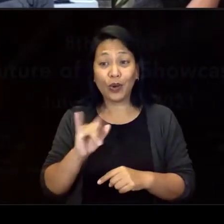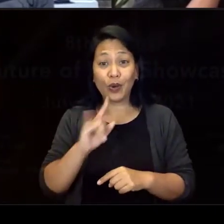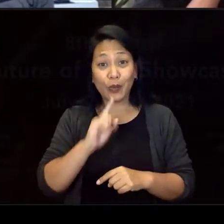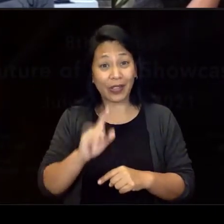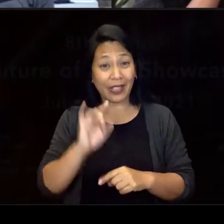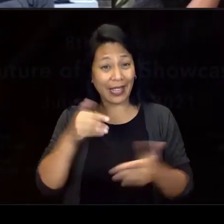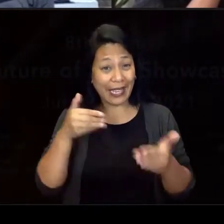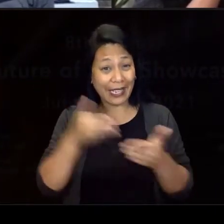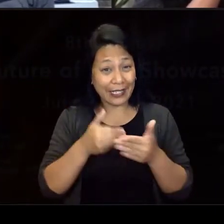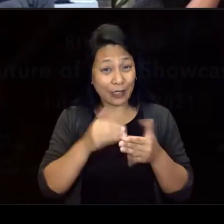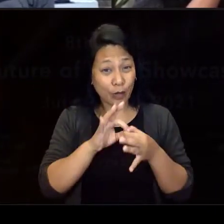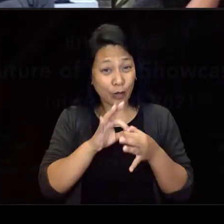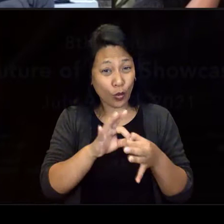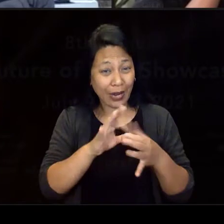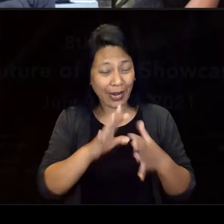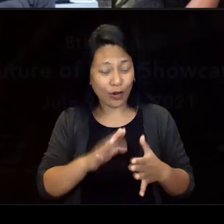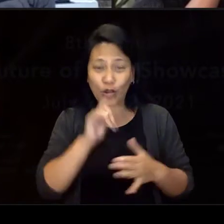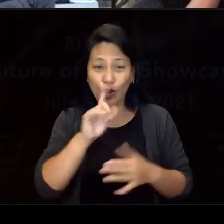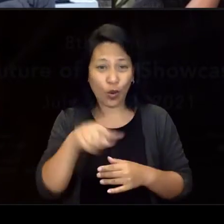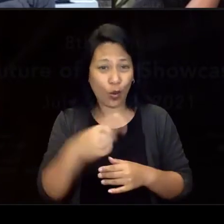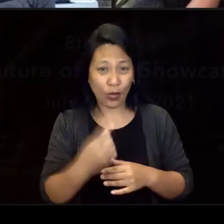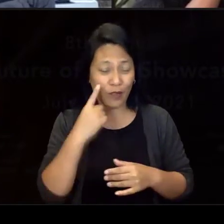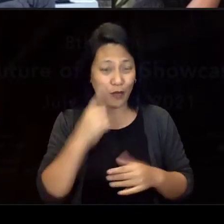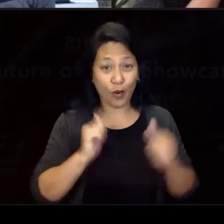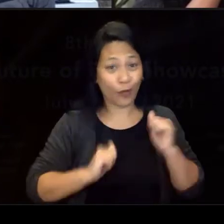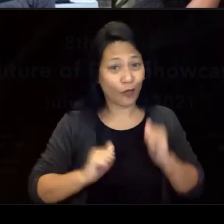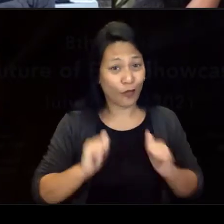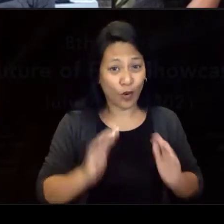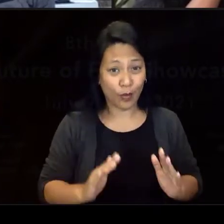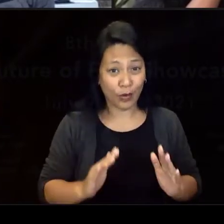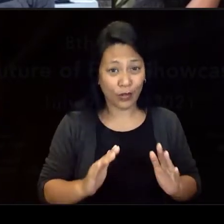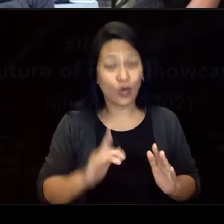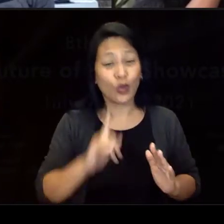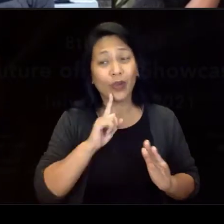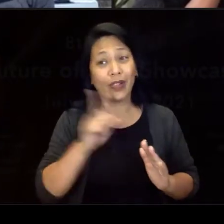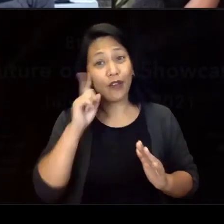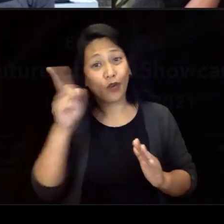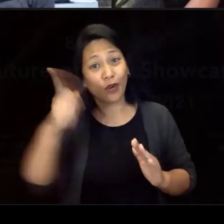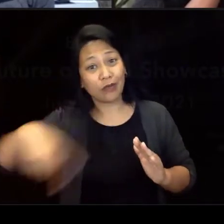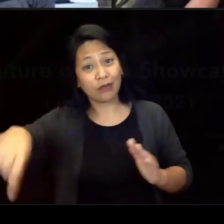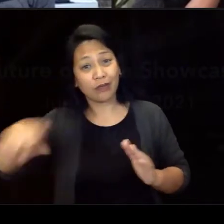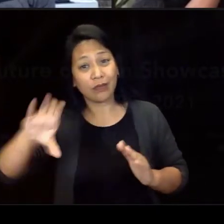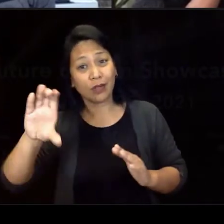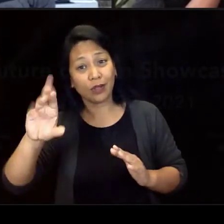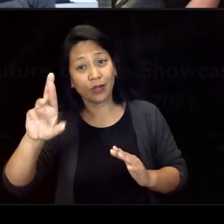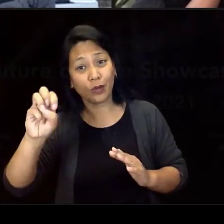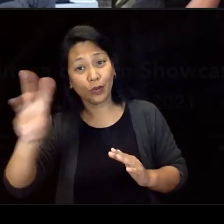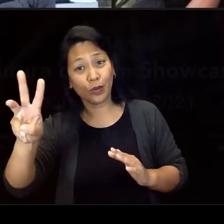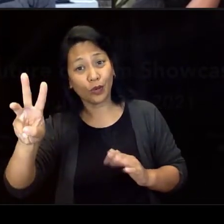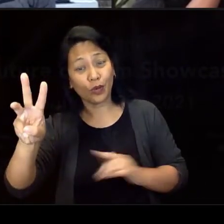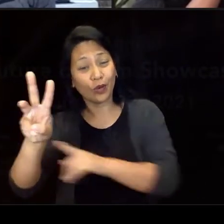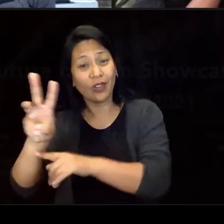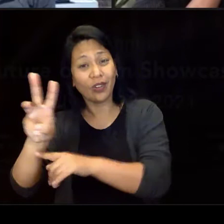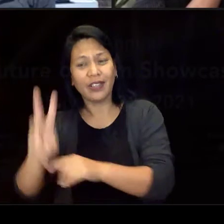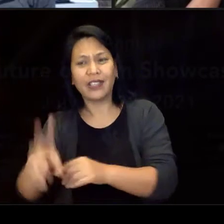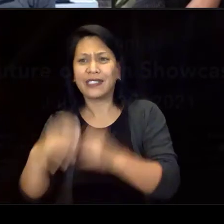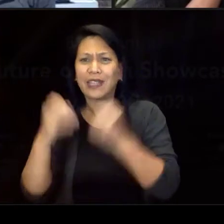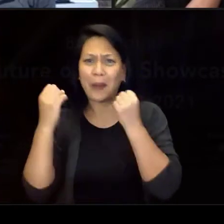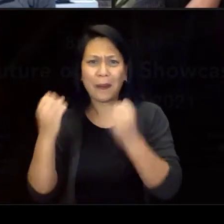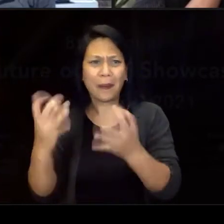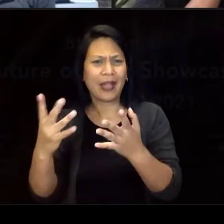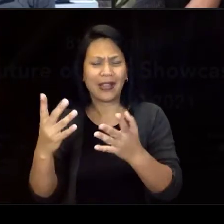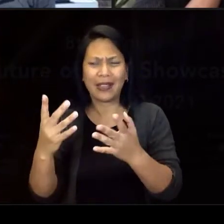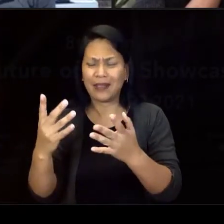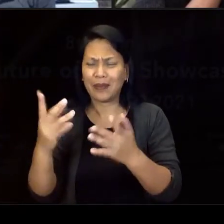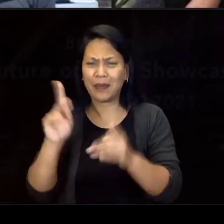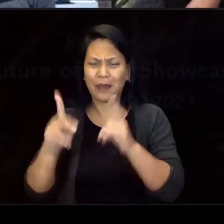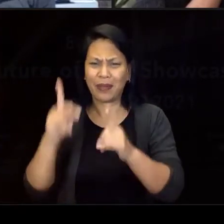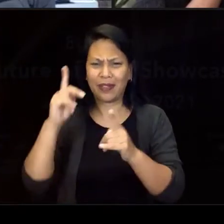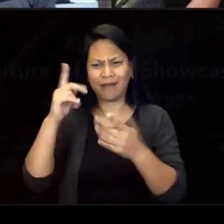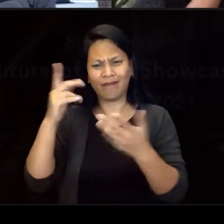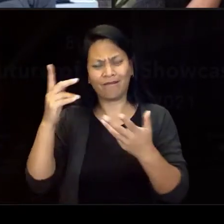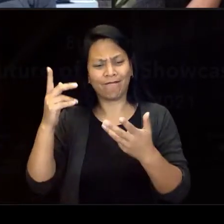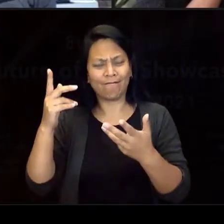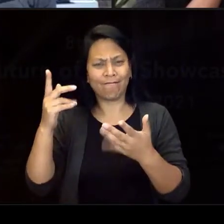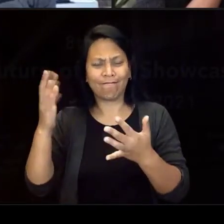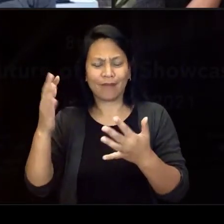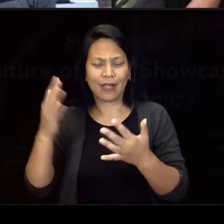Like I really like to shout out to the crew because I feel like they kind of get a bad rap, a lot of A-listing actors